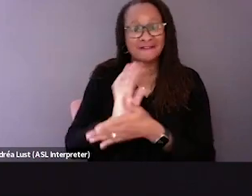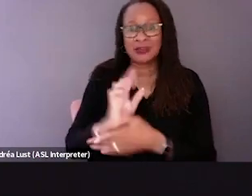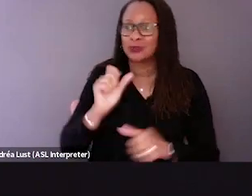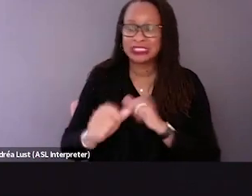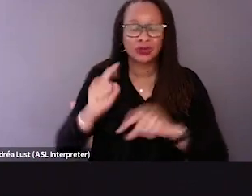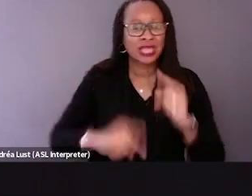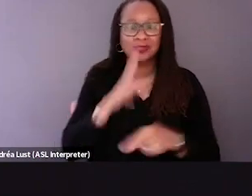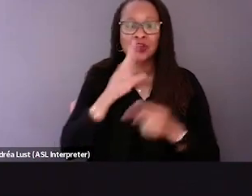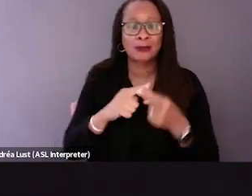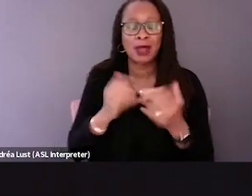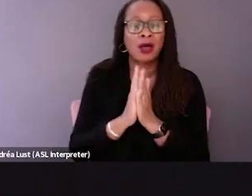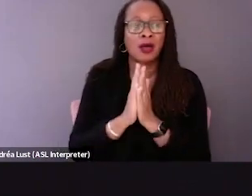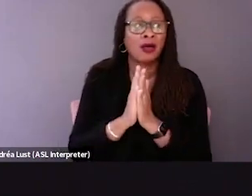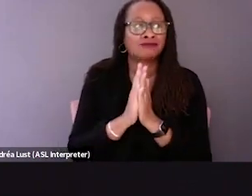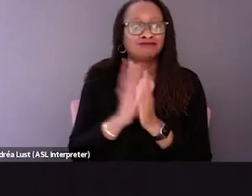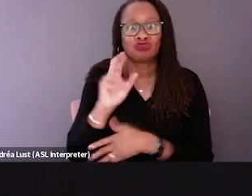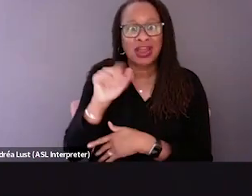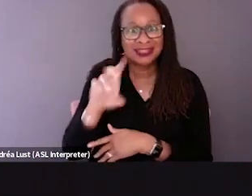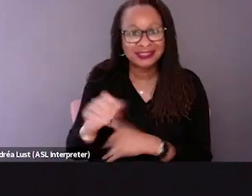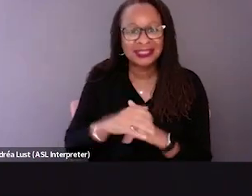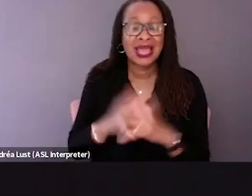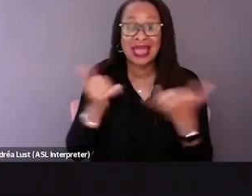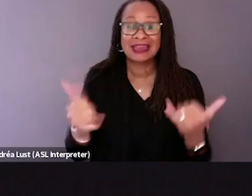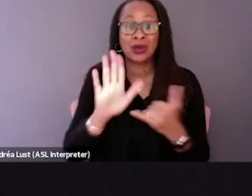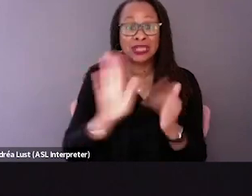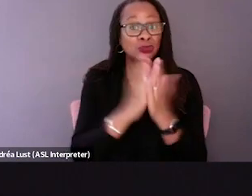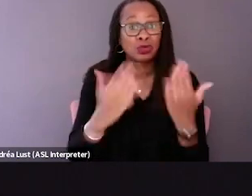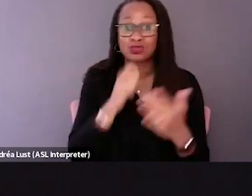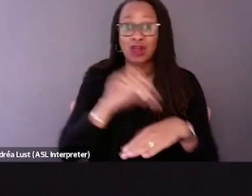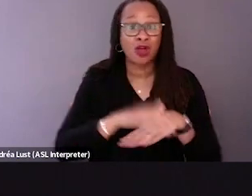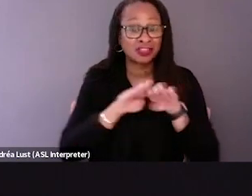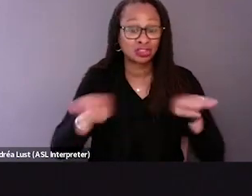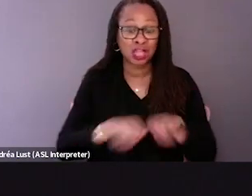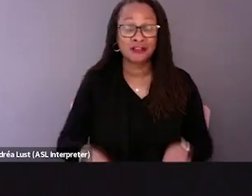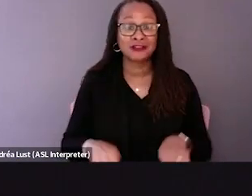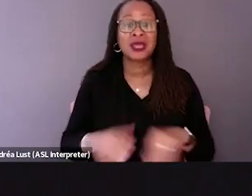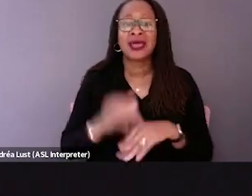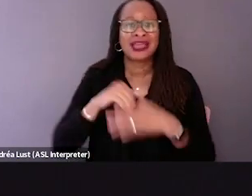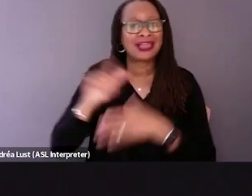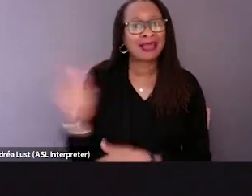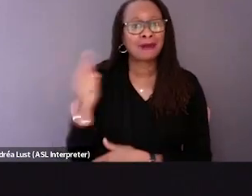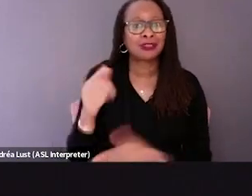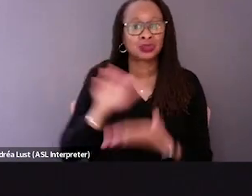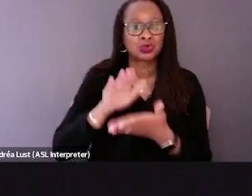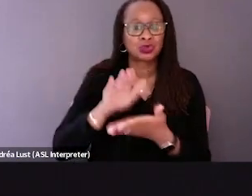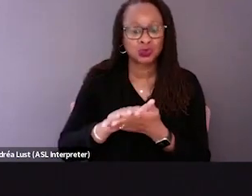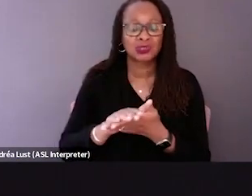which is why now his books are taken off the shelves of libraries and schools across the country because of how much fear parents have